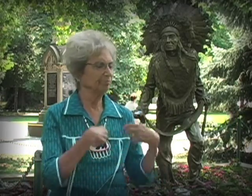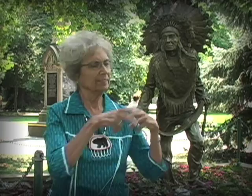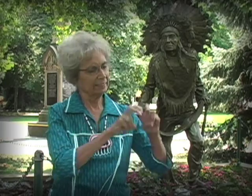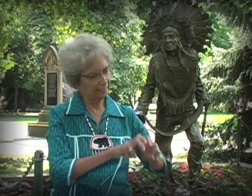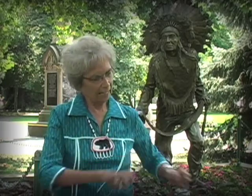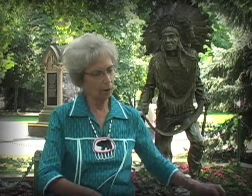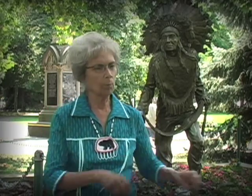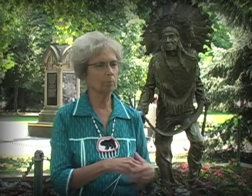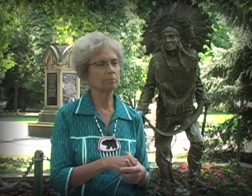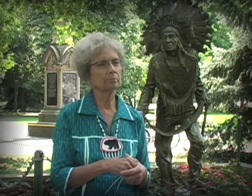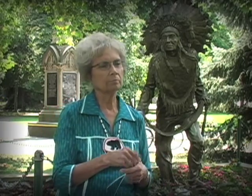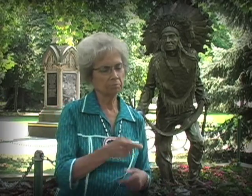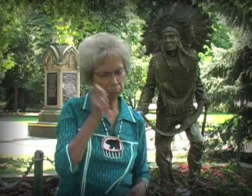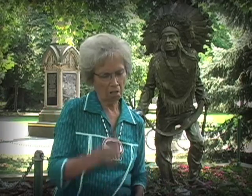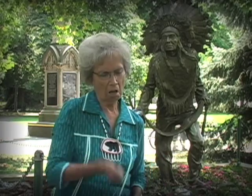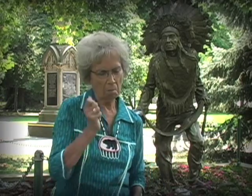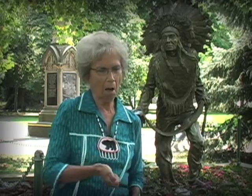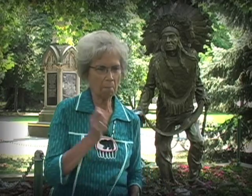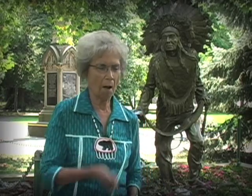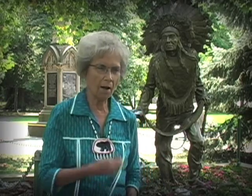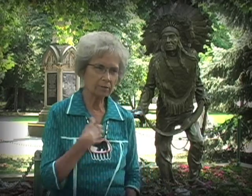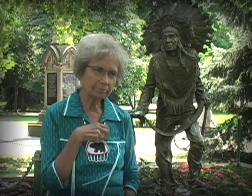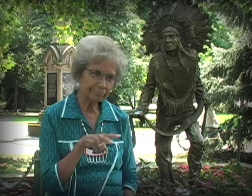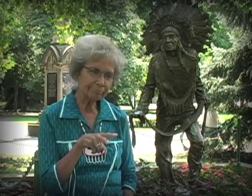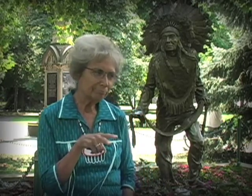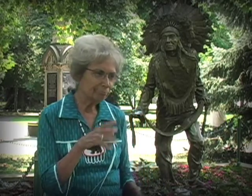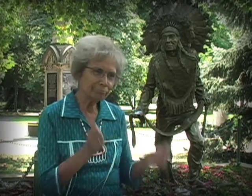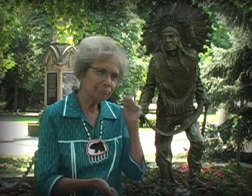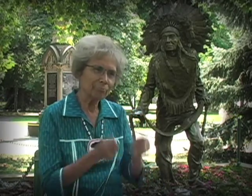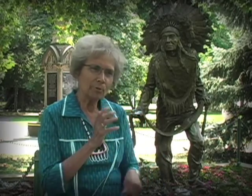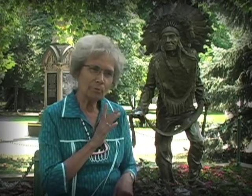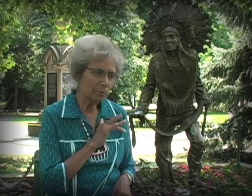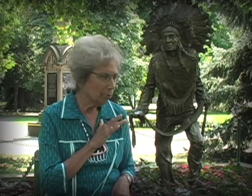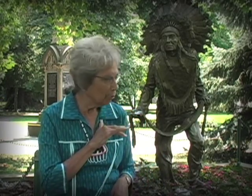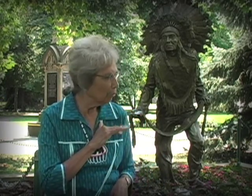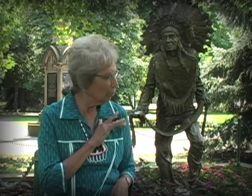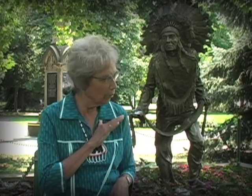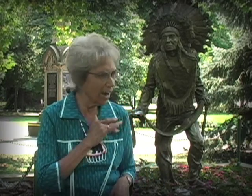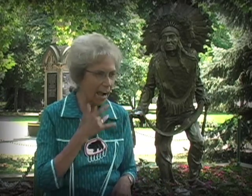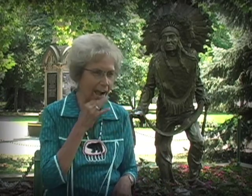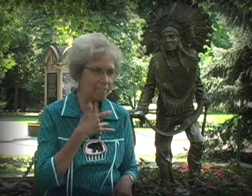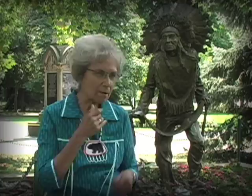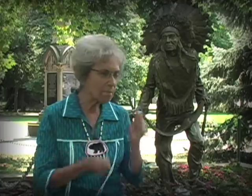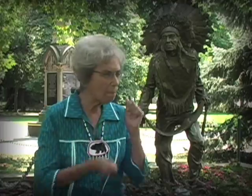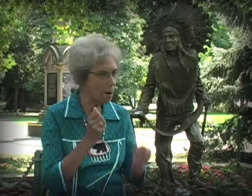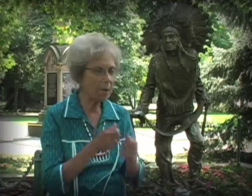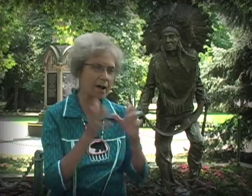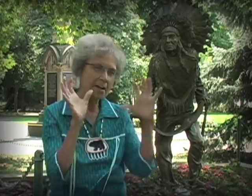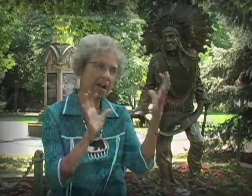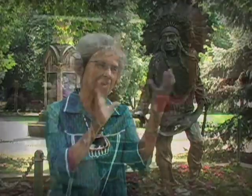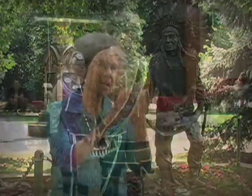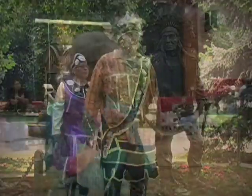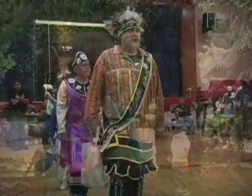I joined a group and it was my first time visiting there. We sat down next to Indian Dance drumming. It was cool and I enjoyed myself watching and feeling the drums.